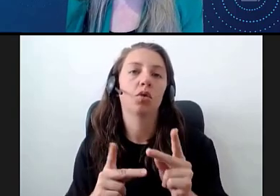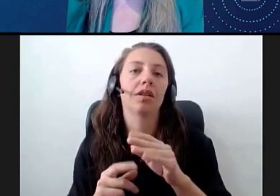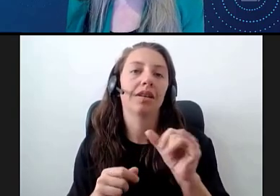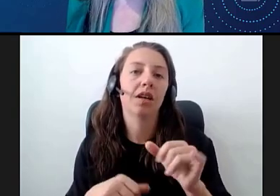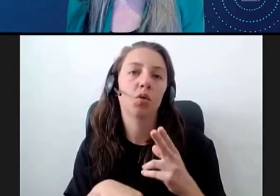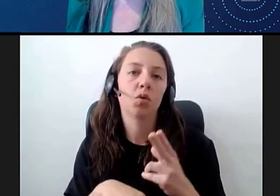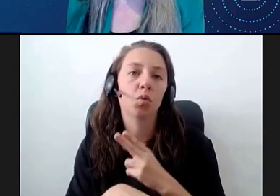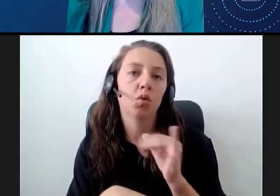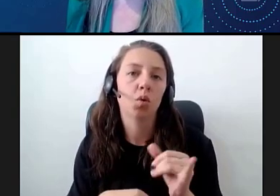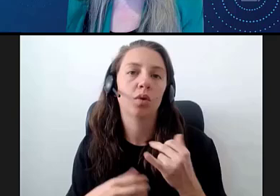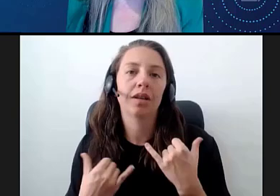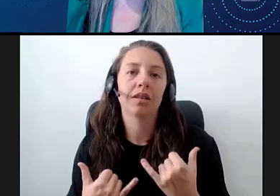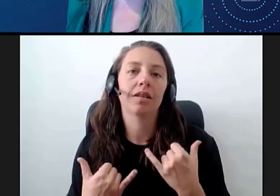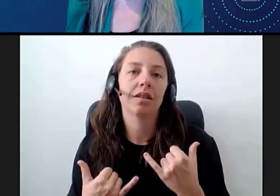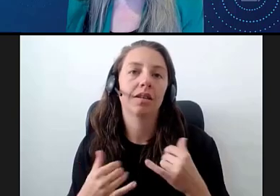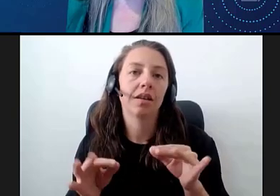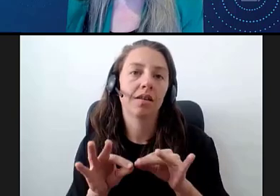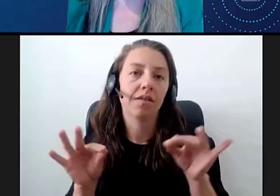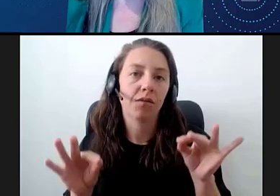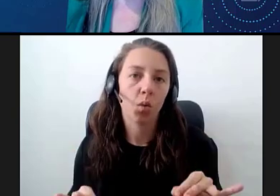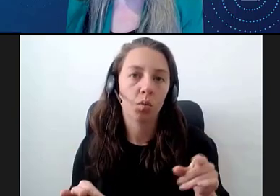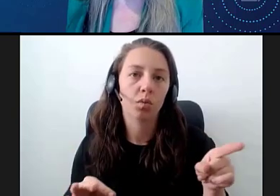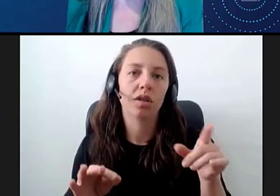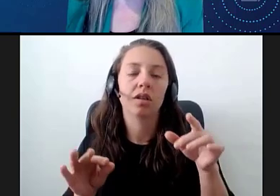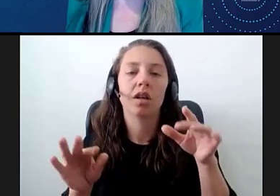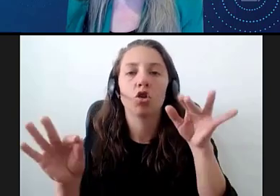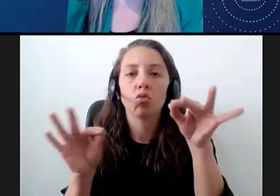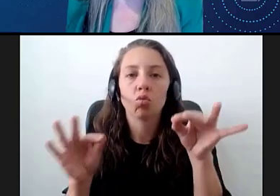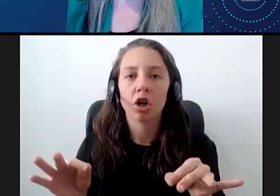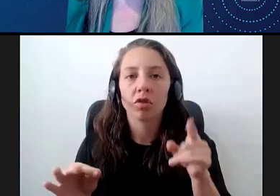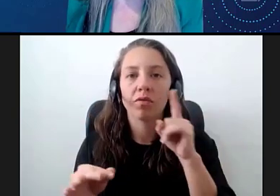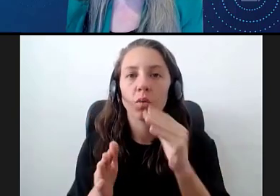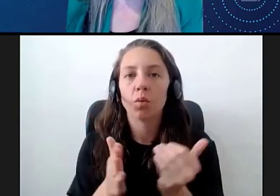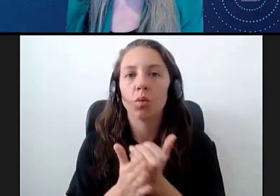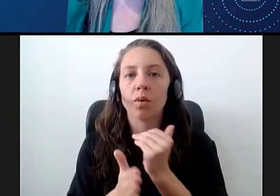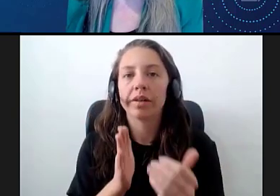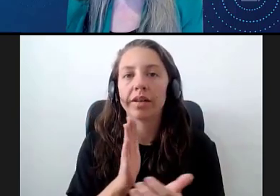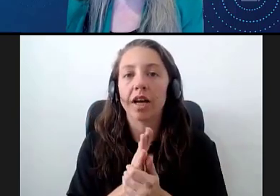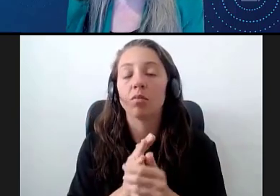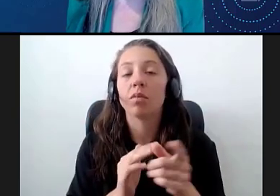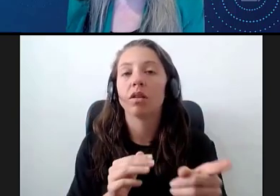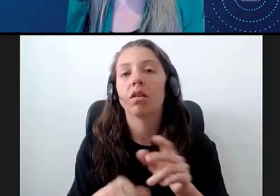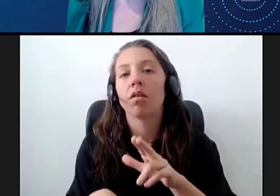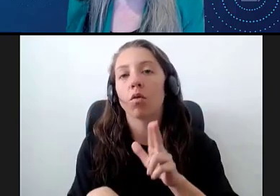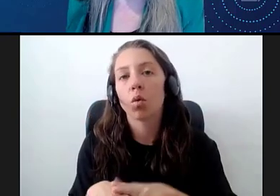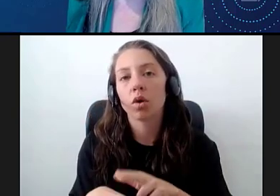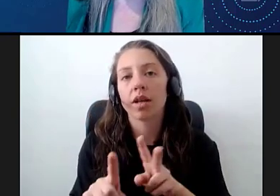FORMS-H and instructions for the attachments. Of course, you know, applicants will need to potentially adjust the drafts